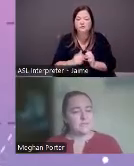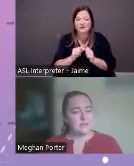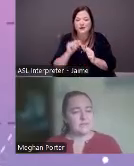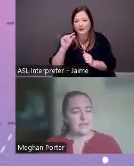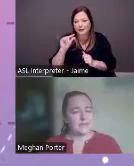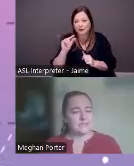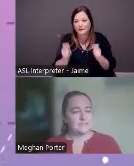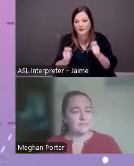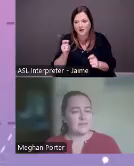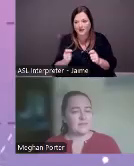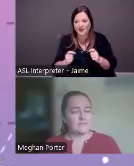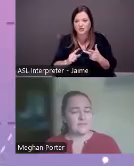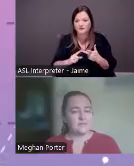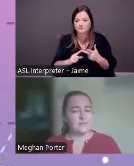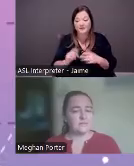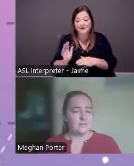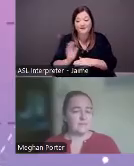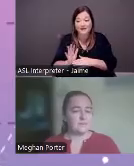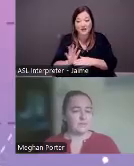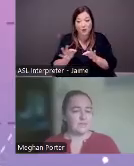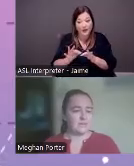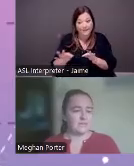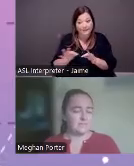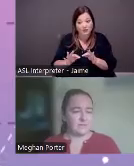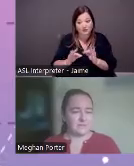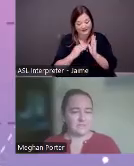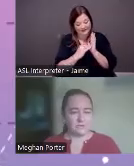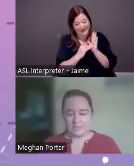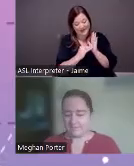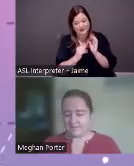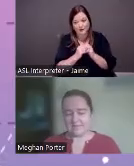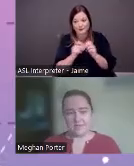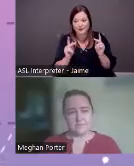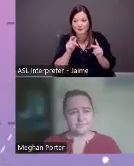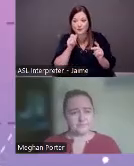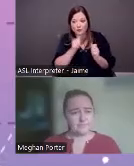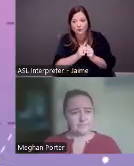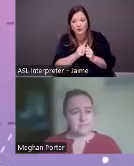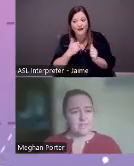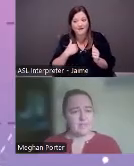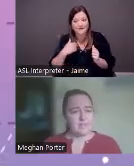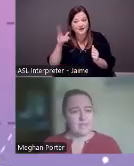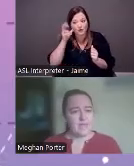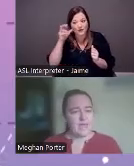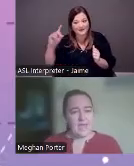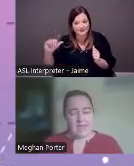are text displayed in a video so that people with hearing disabilities know what's being said.